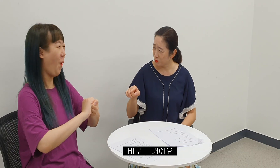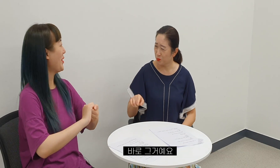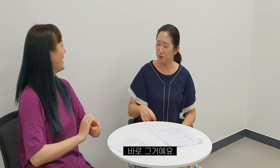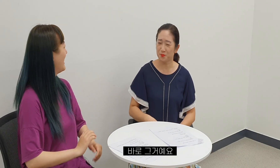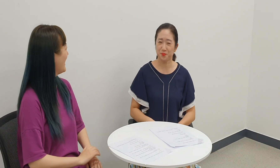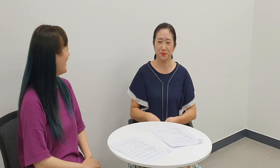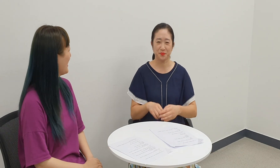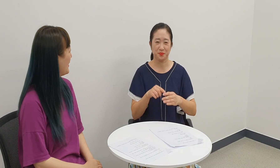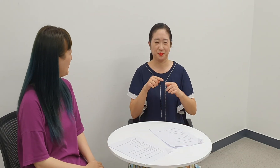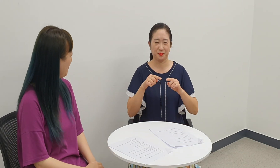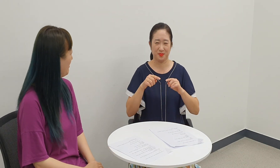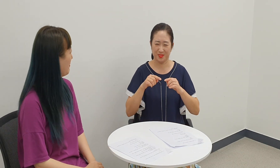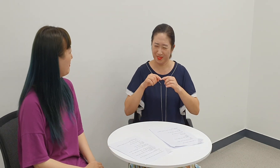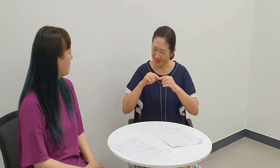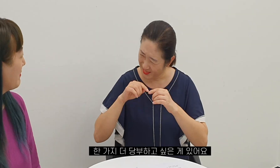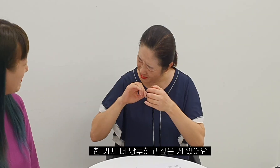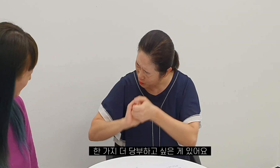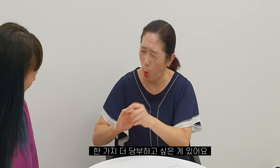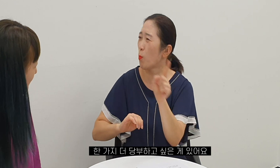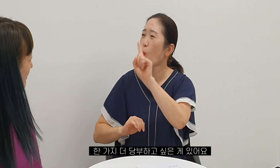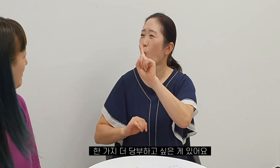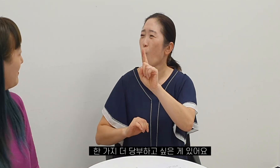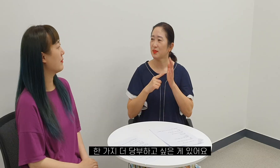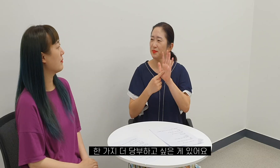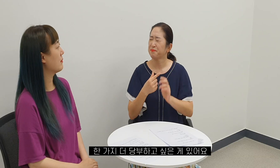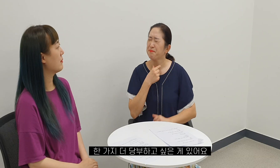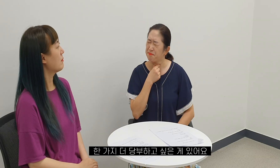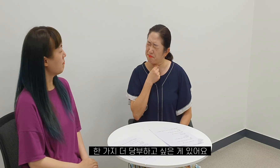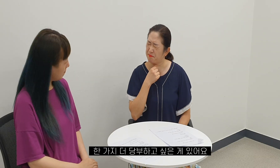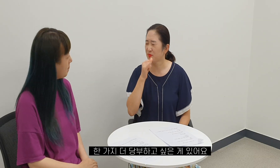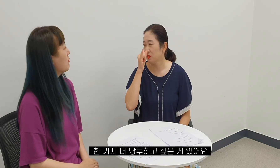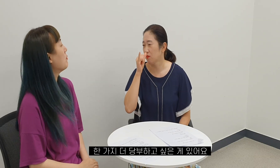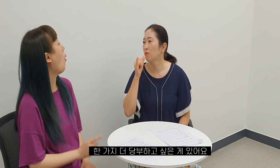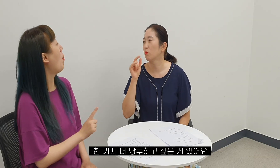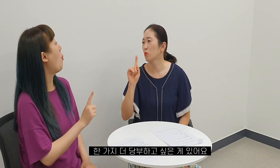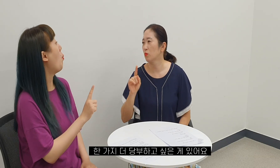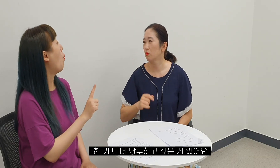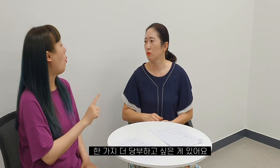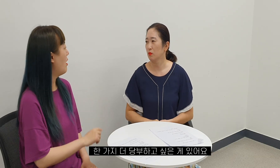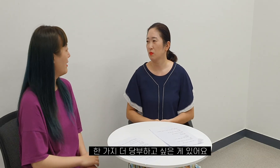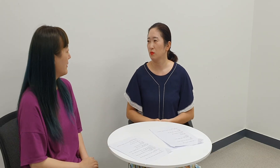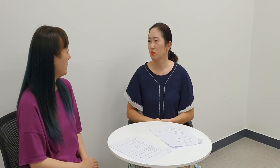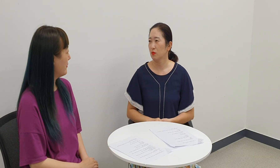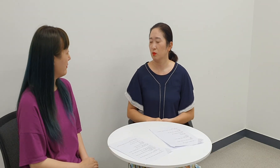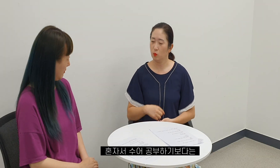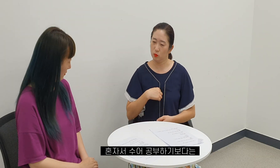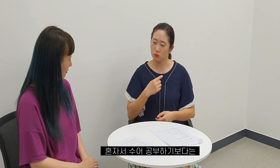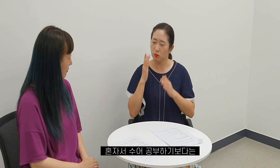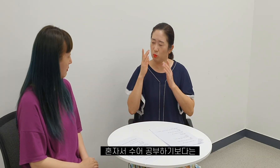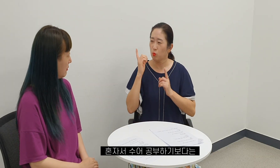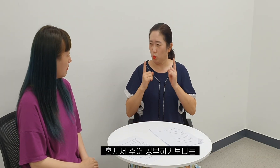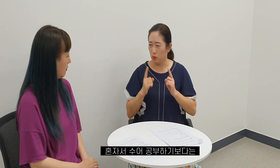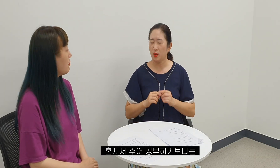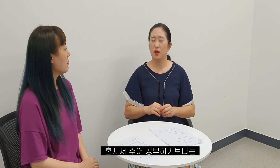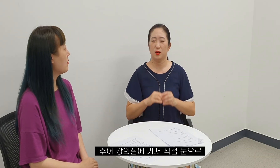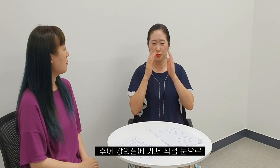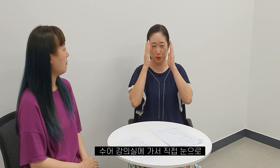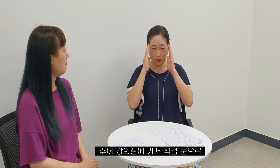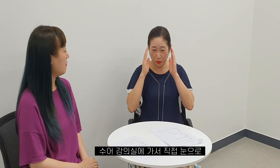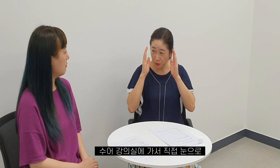There is one more thing I want to ask you. What is it? Rather than studying sign language by yourself,